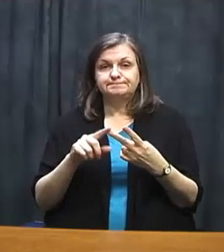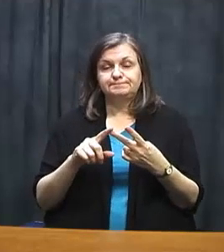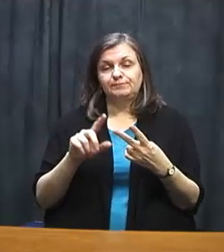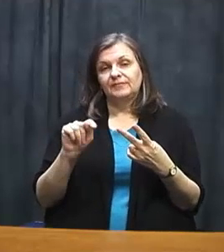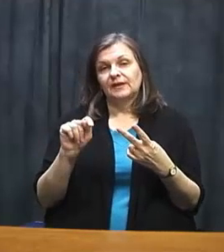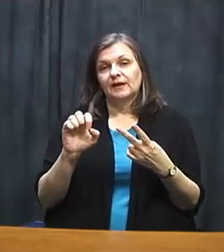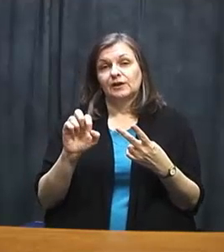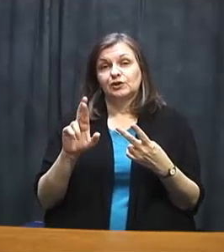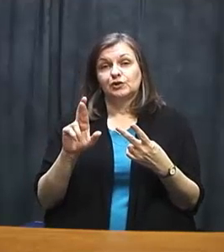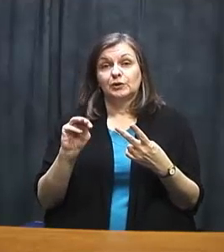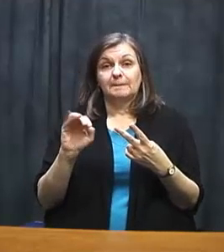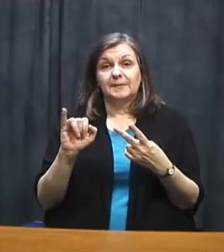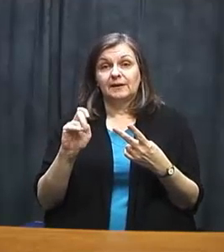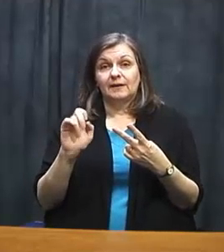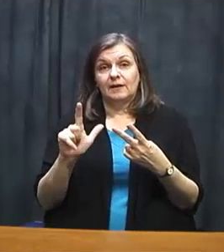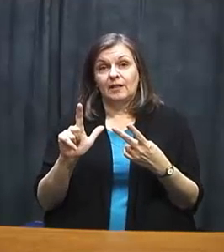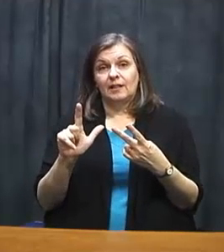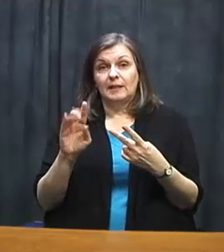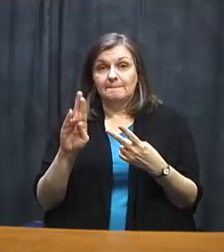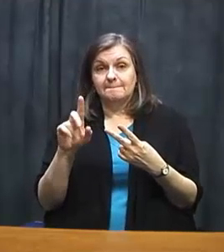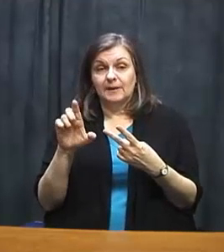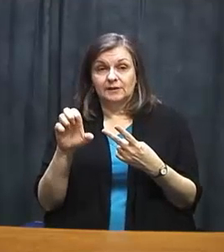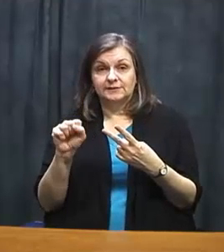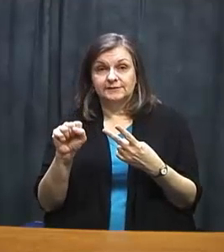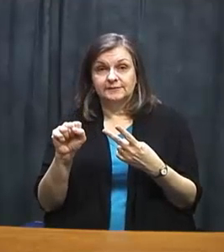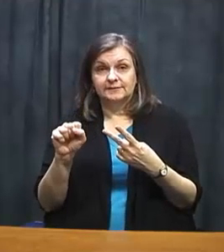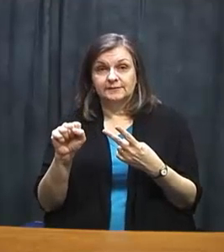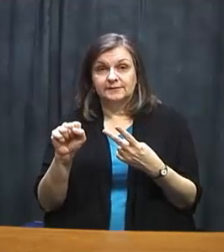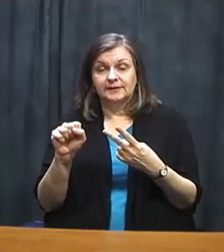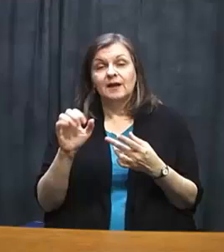the terminal buds on the other hand